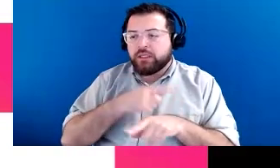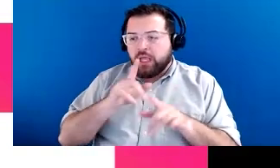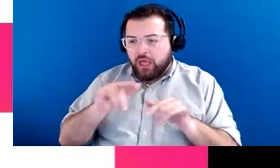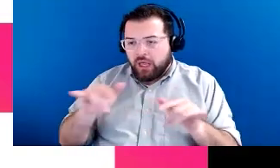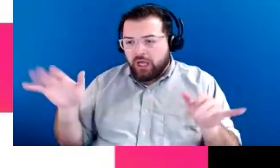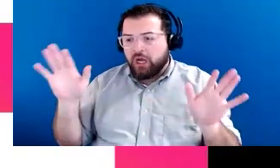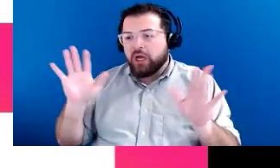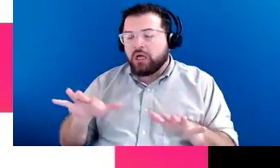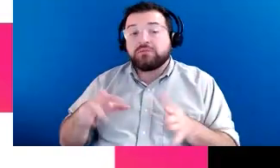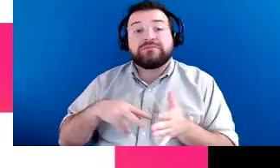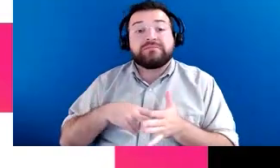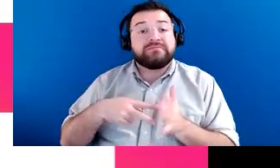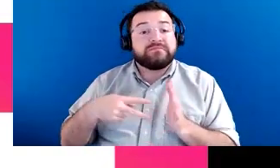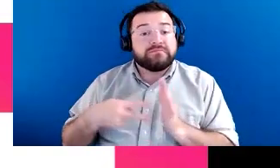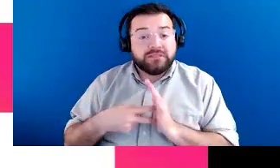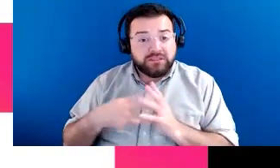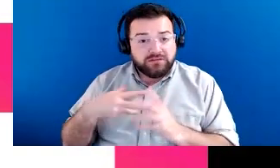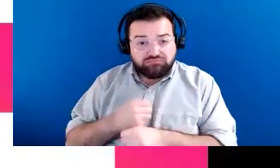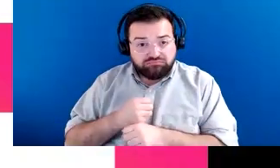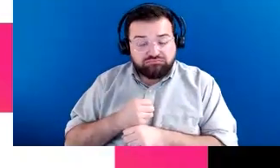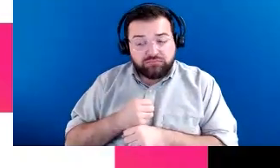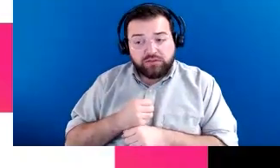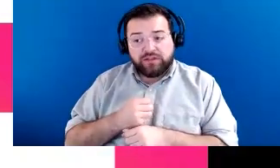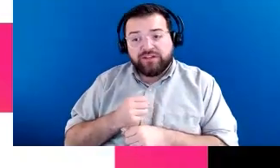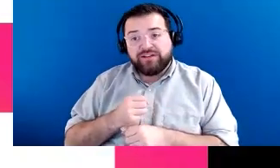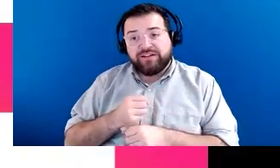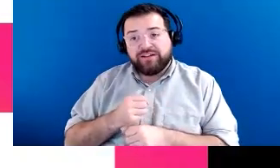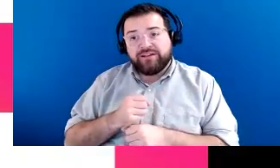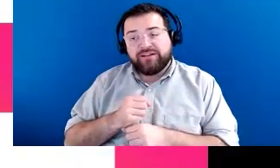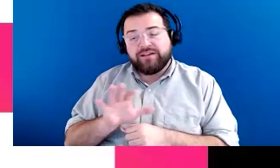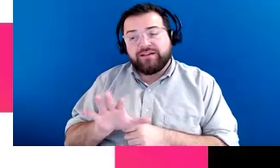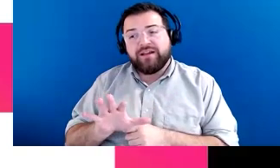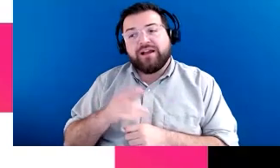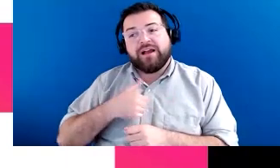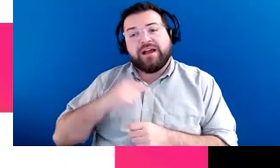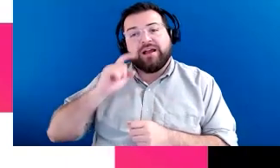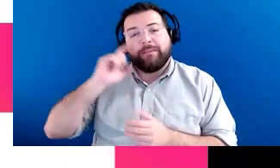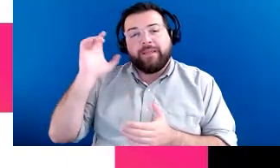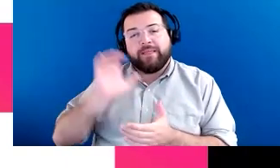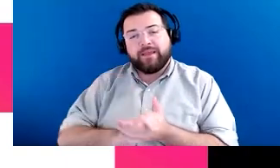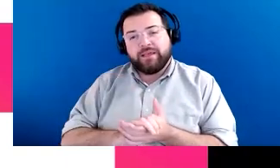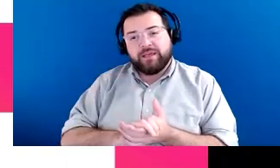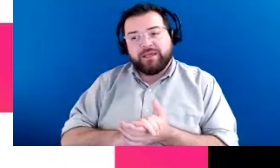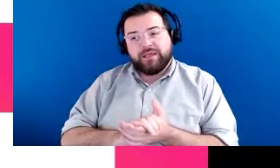What that means is that, you know, I believe the standards are probably right above that.